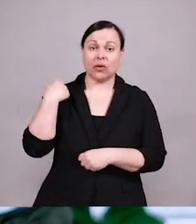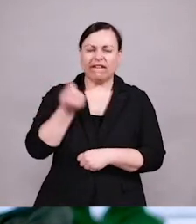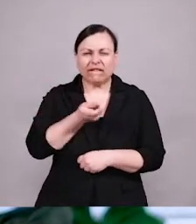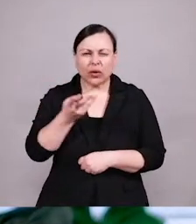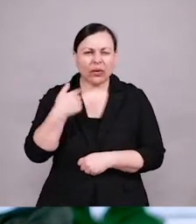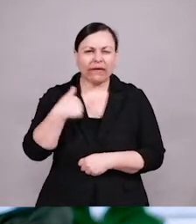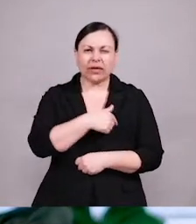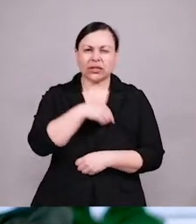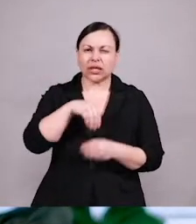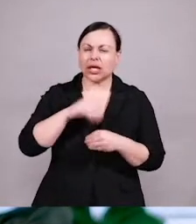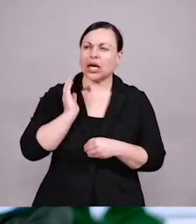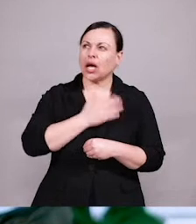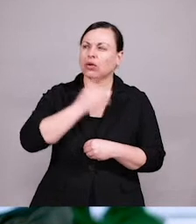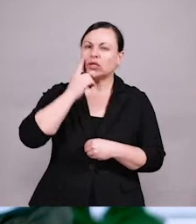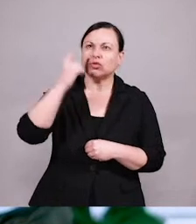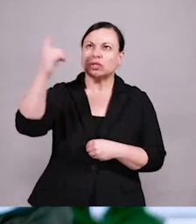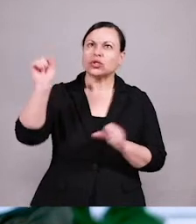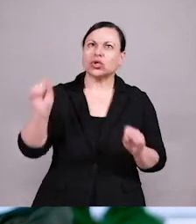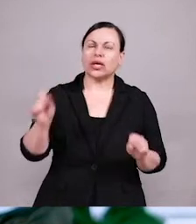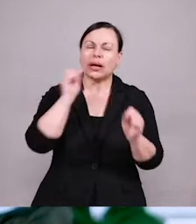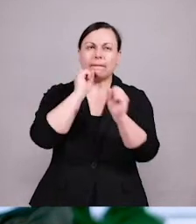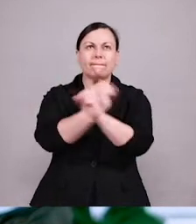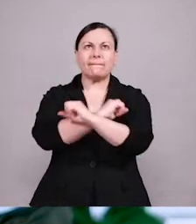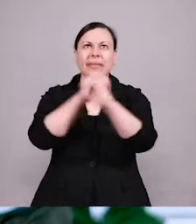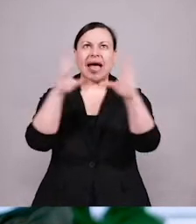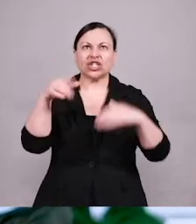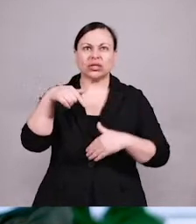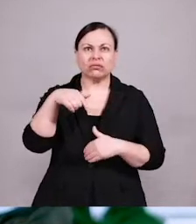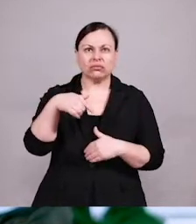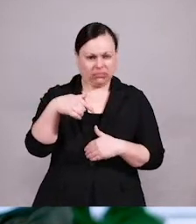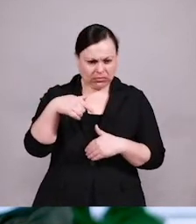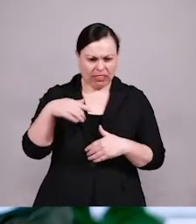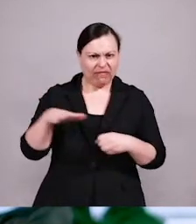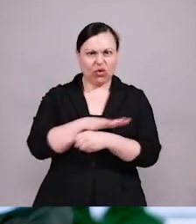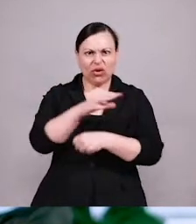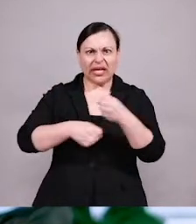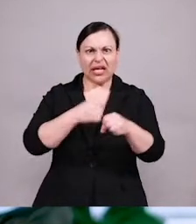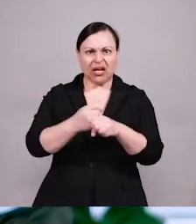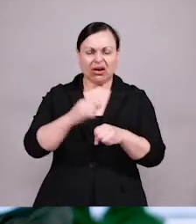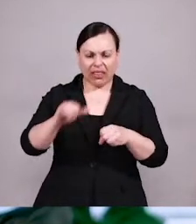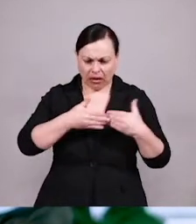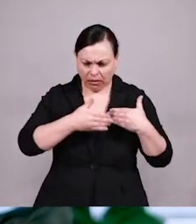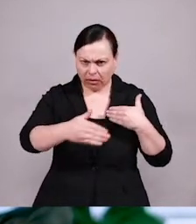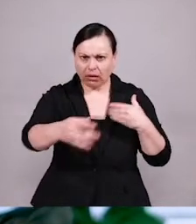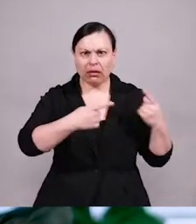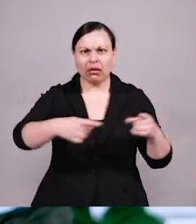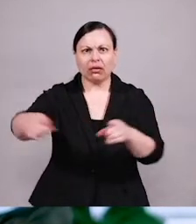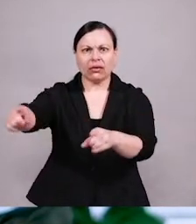could have imagined the year that was in store for us. In spite of the many personal, professional,